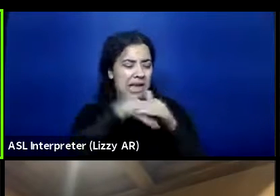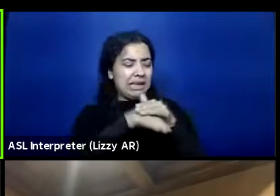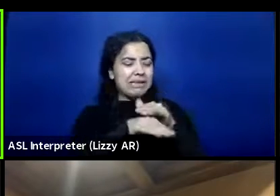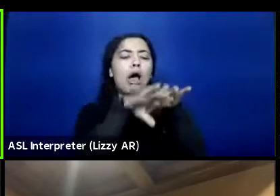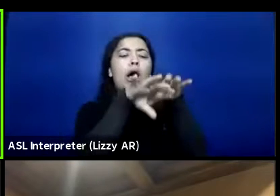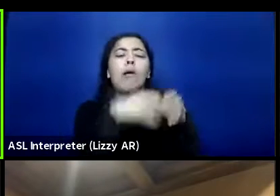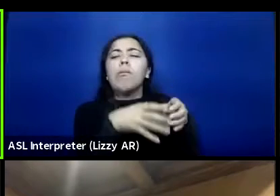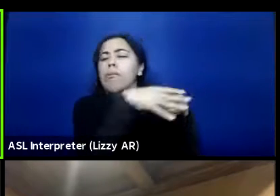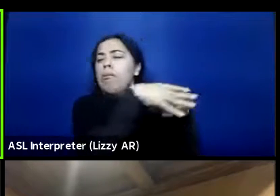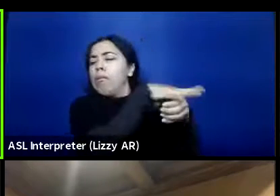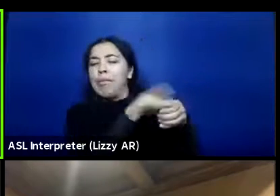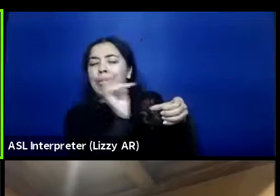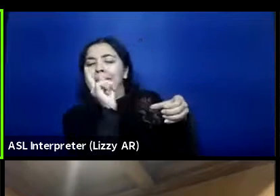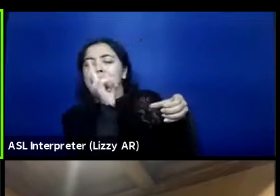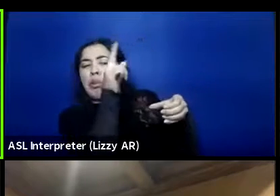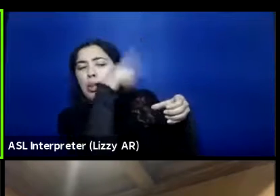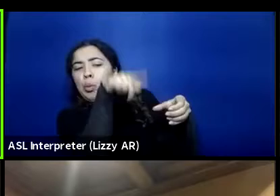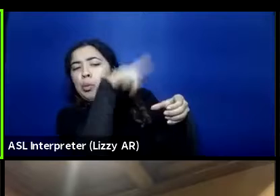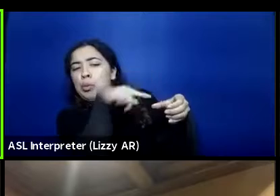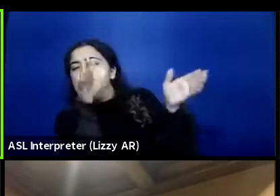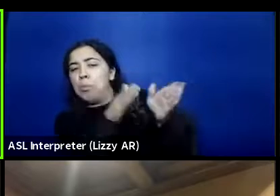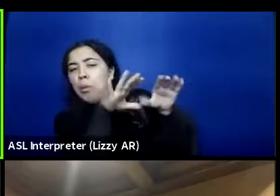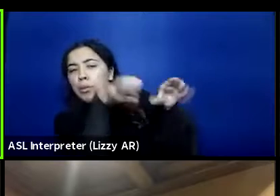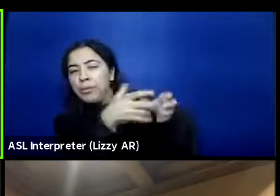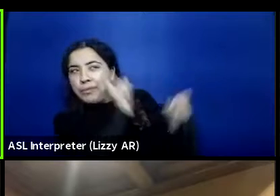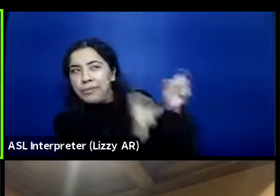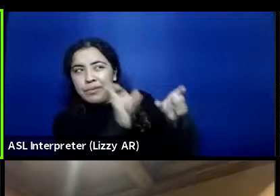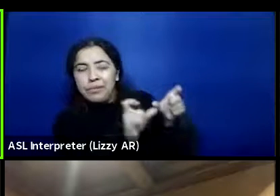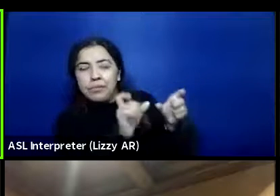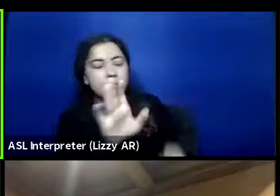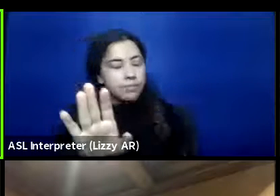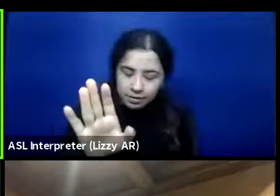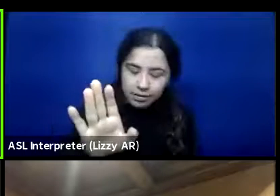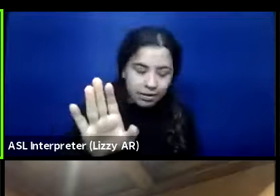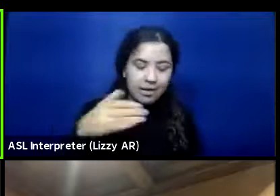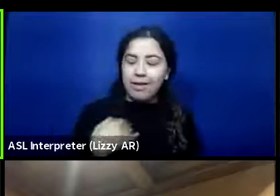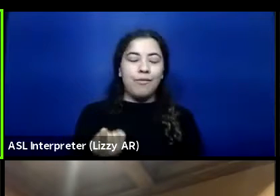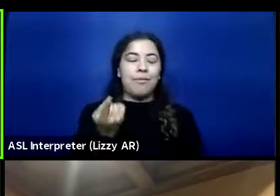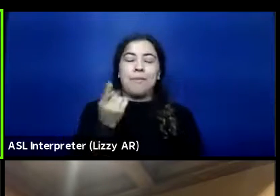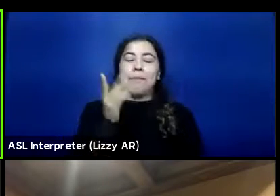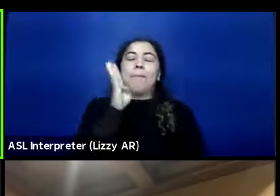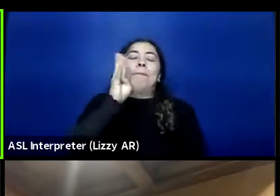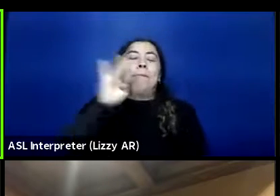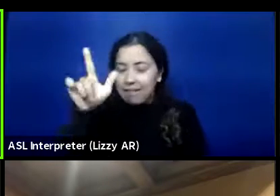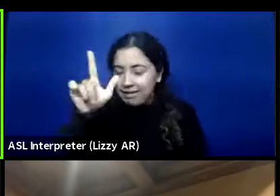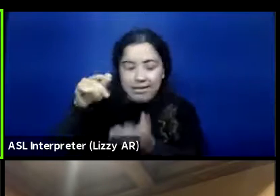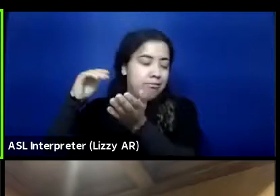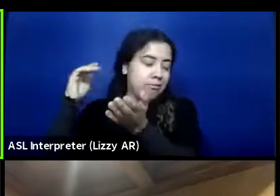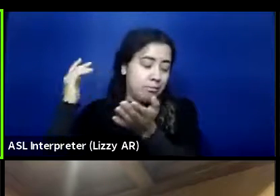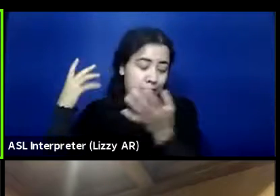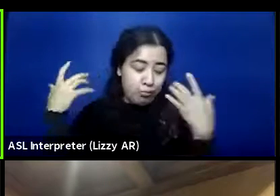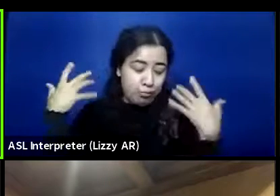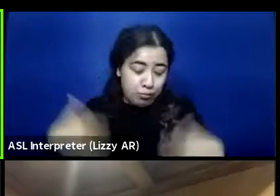Well, small. Well, let's talk about that. There are a billion people on the planet that have disabilities of one kind or another.